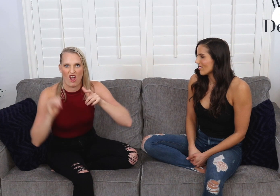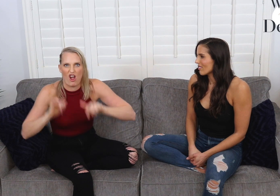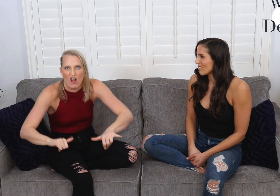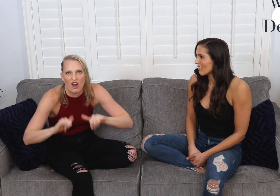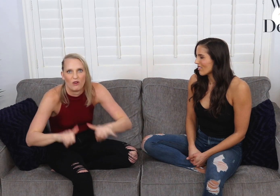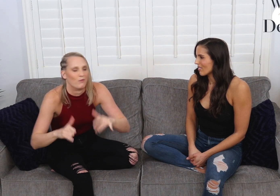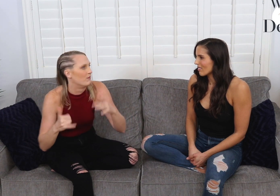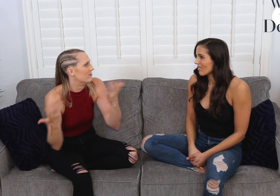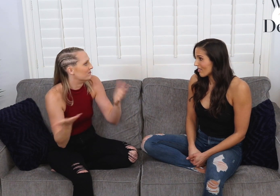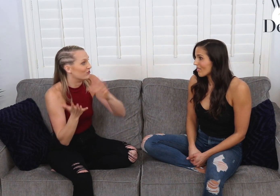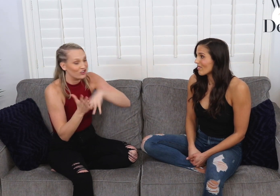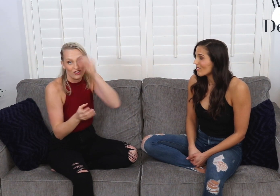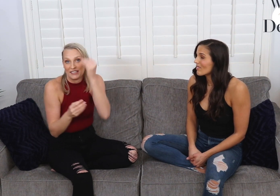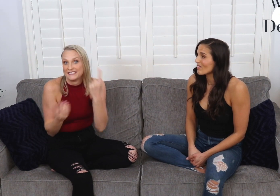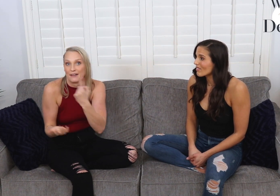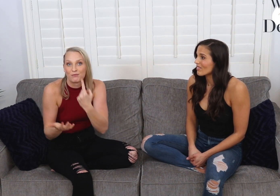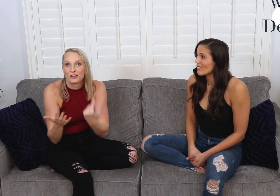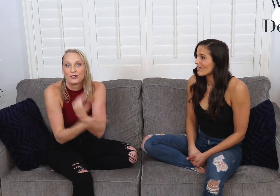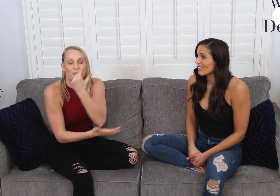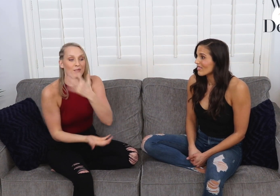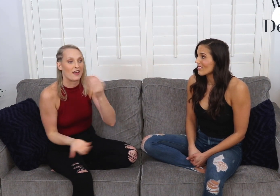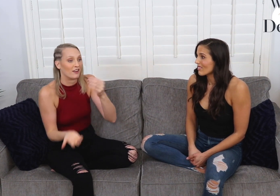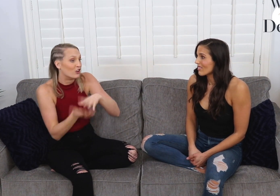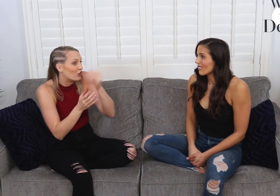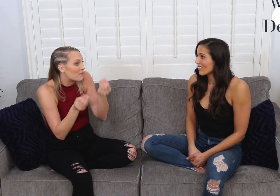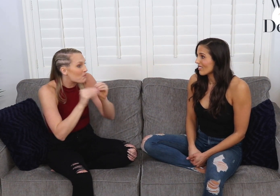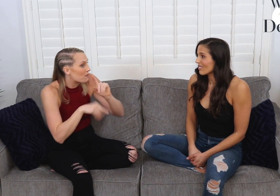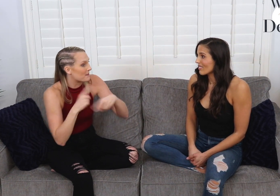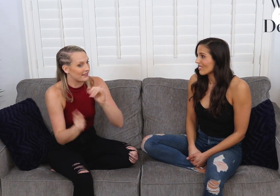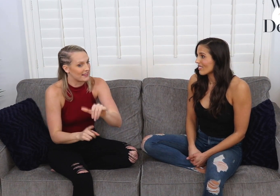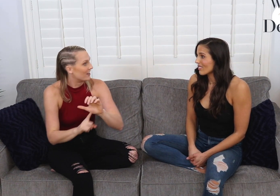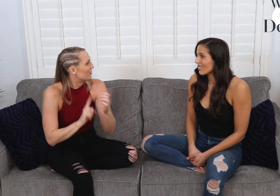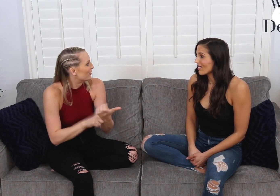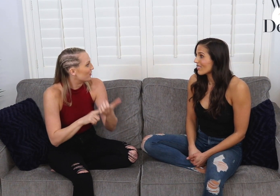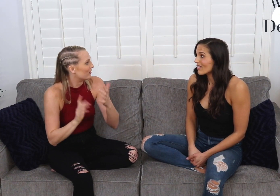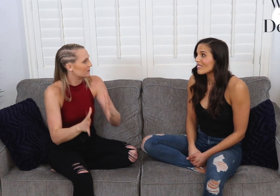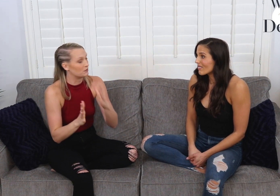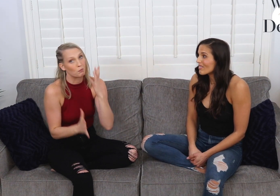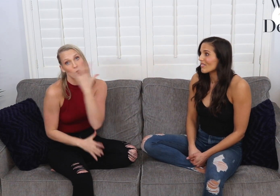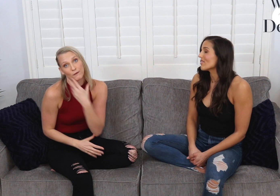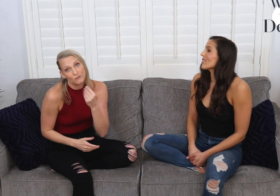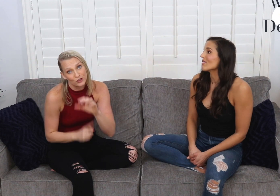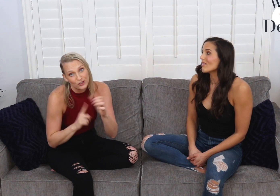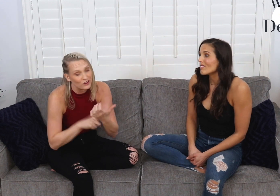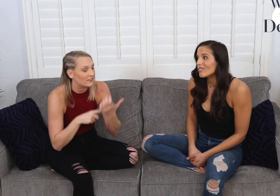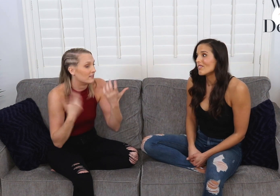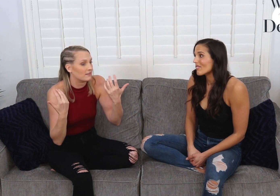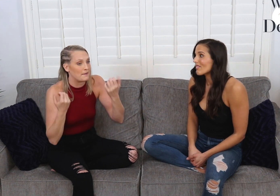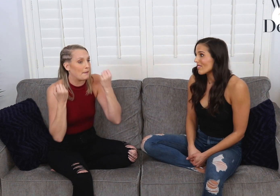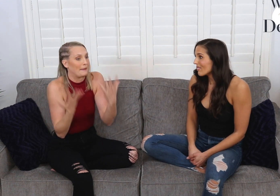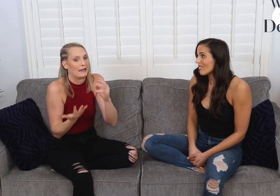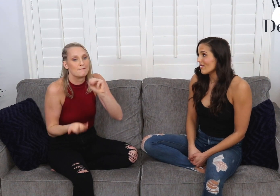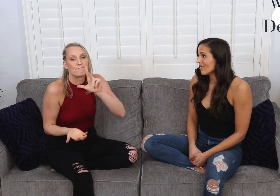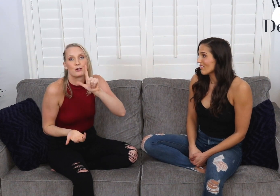something new, you know, like we can learn about the culture which is such a beautiful culture.